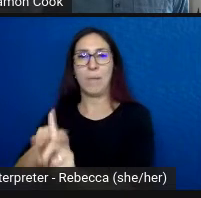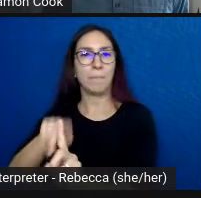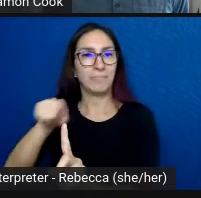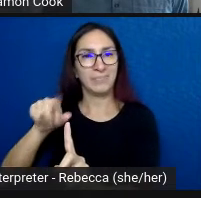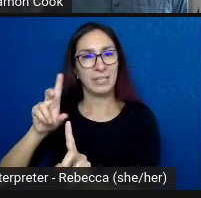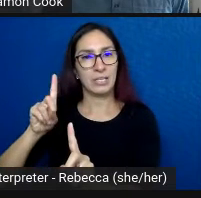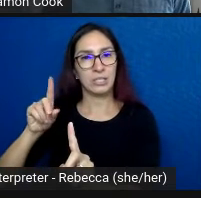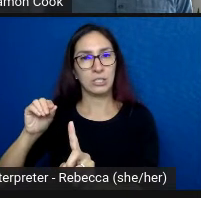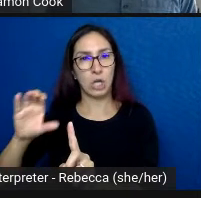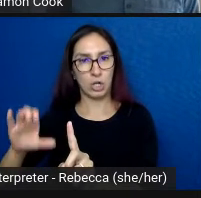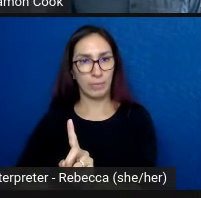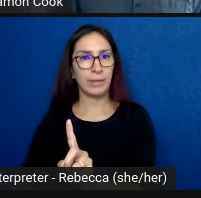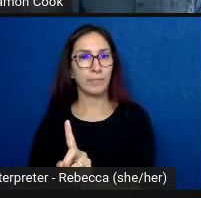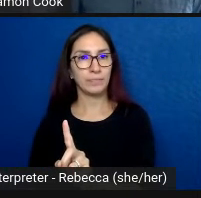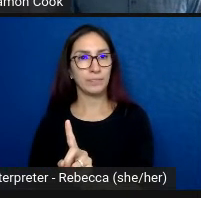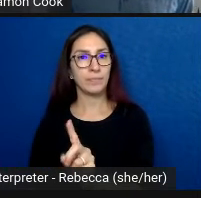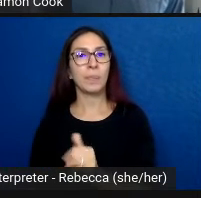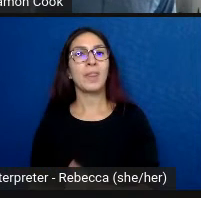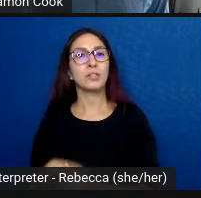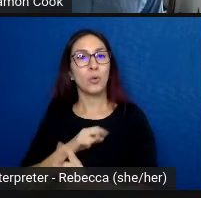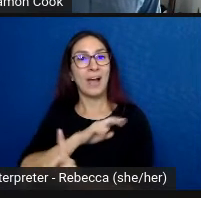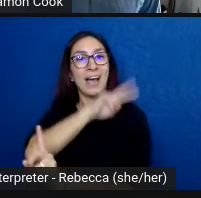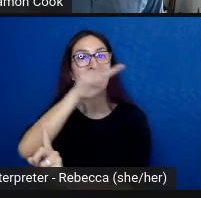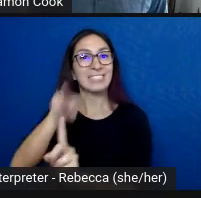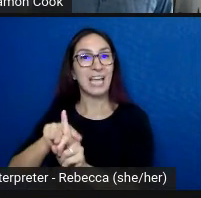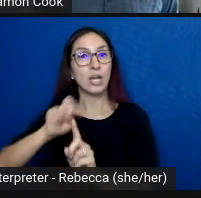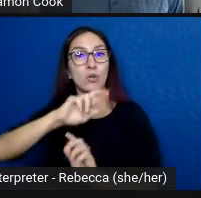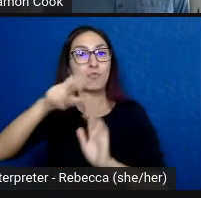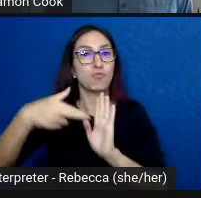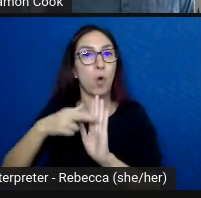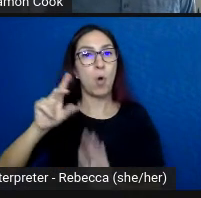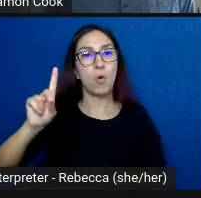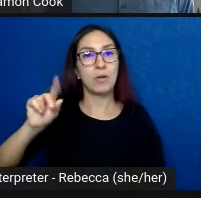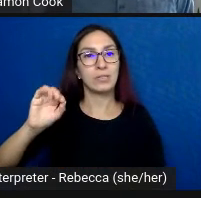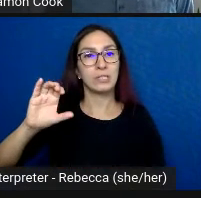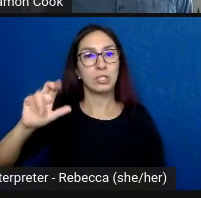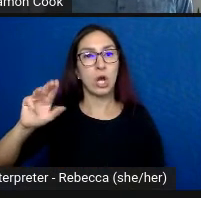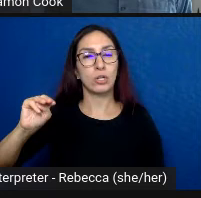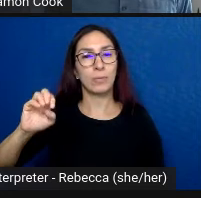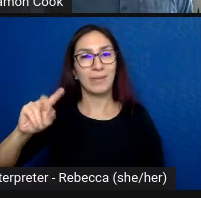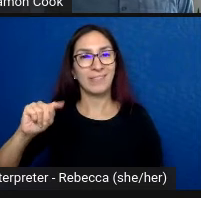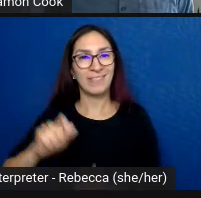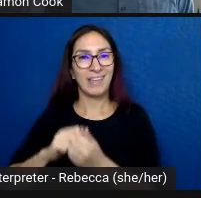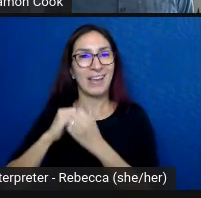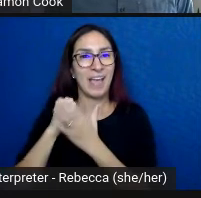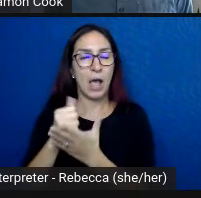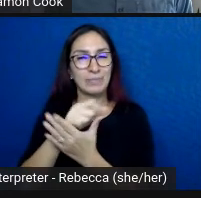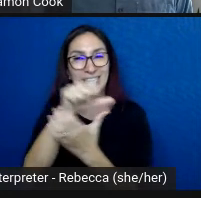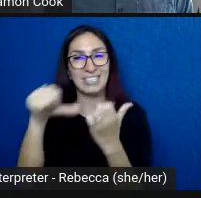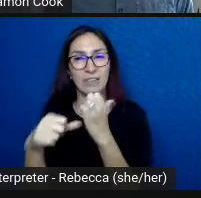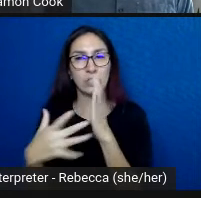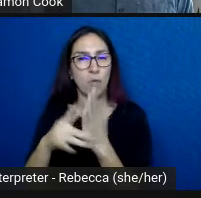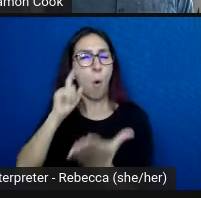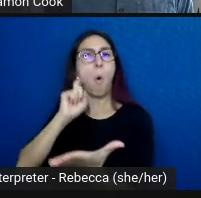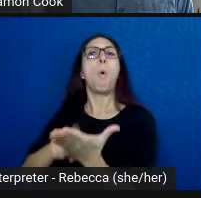Assigning role document helps signal assistive technology that this is a browsable content that can be accessed